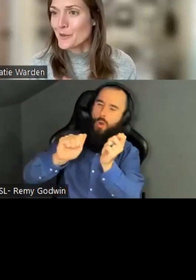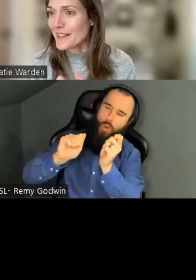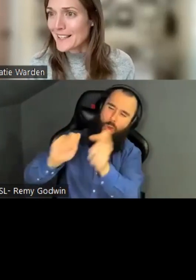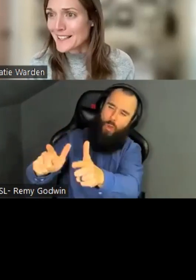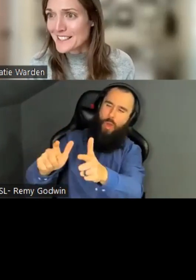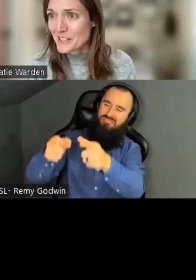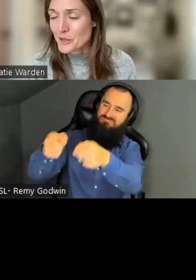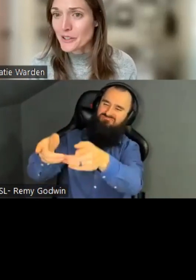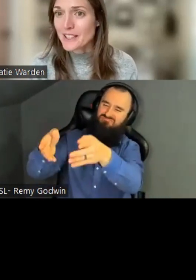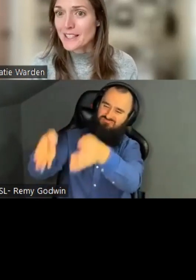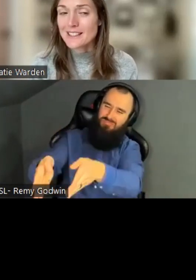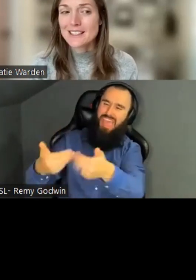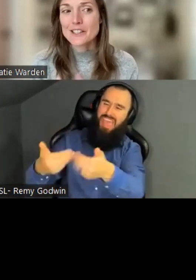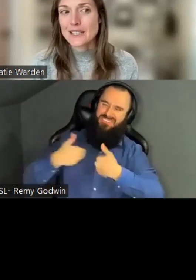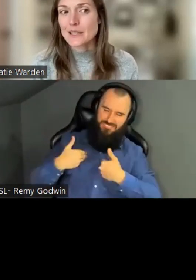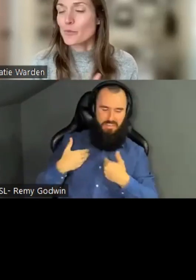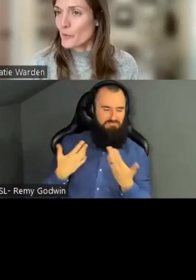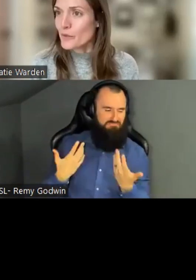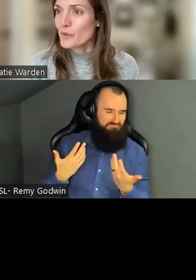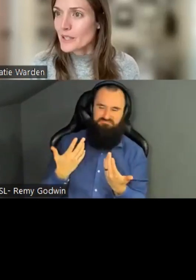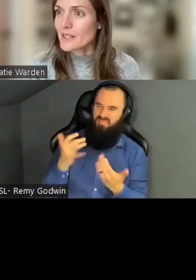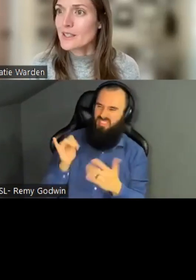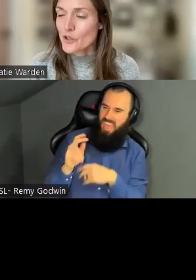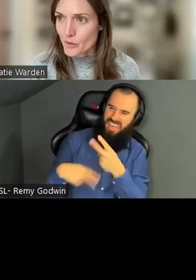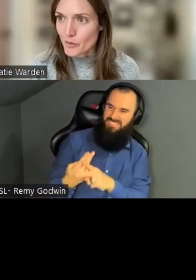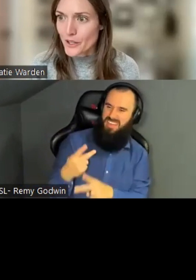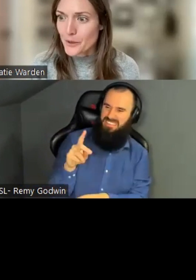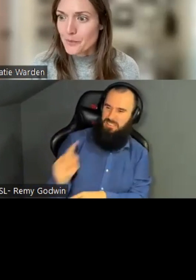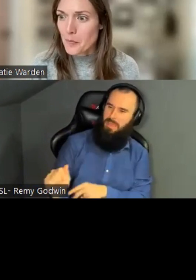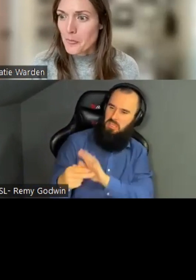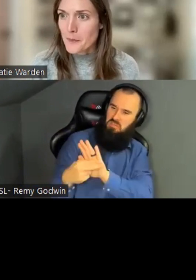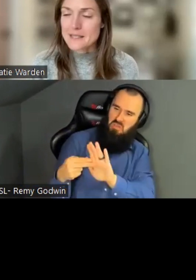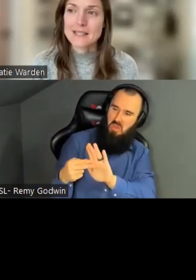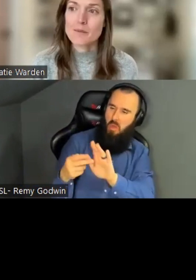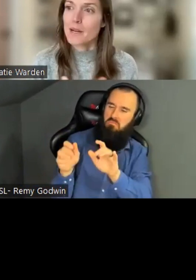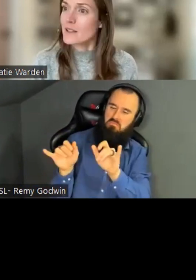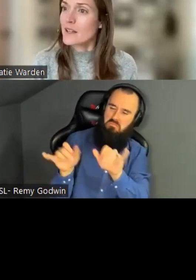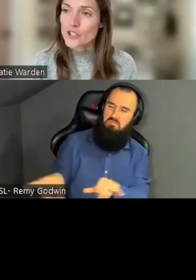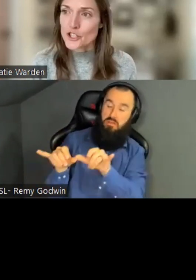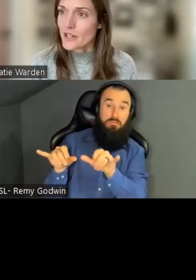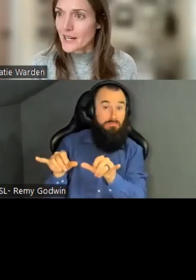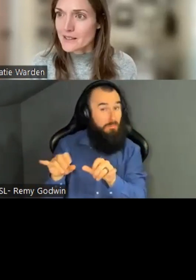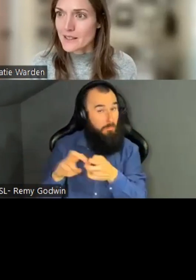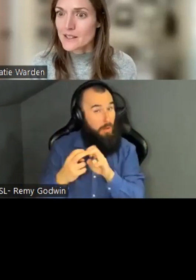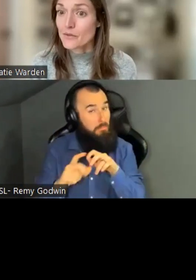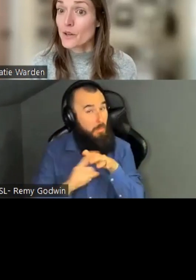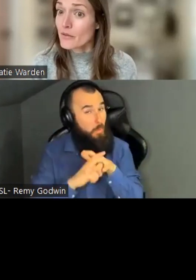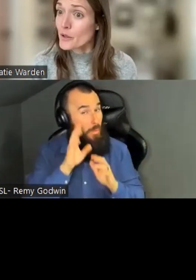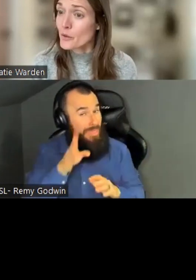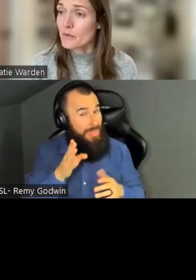with X disability, right? We can really get into trouble there. 'Cause that might not ensure access for everyone